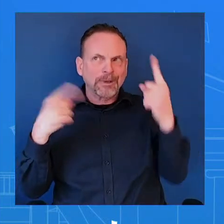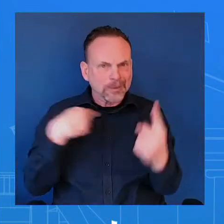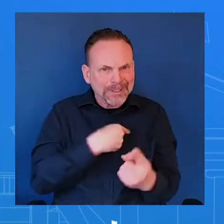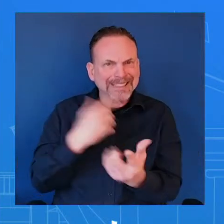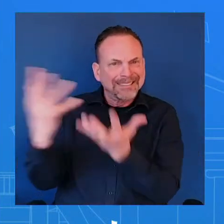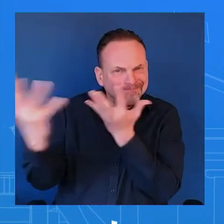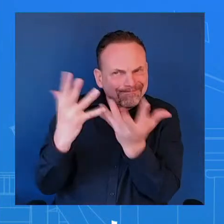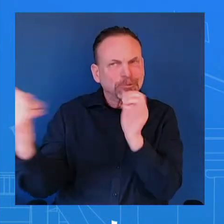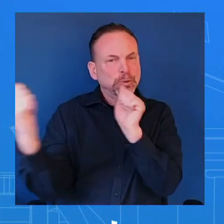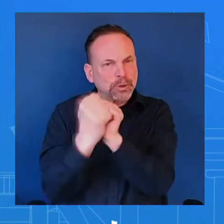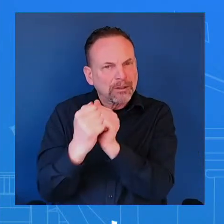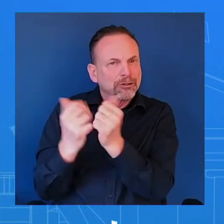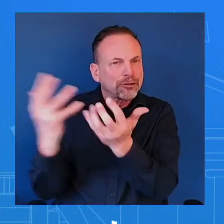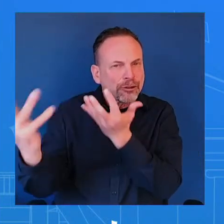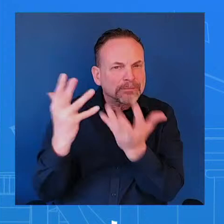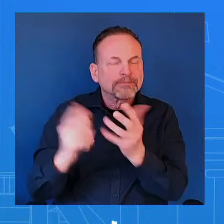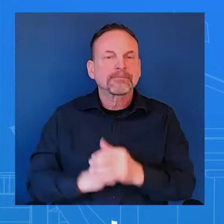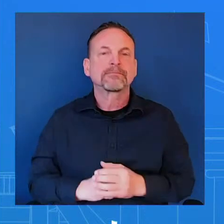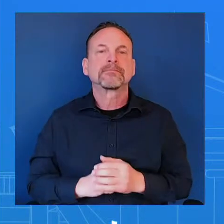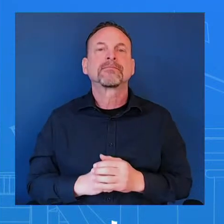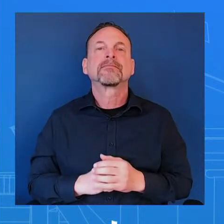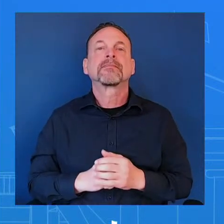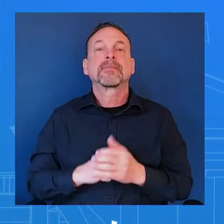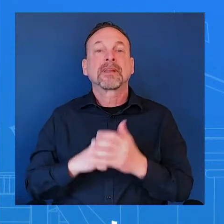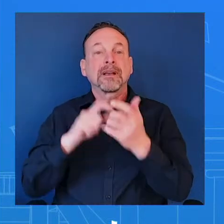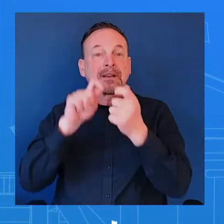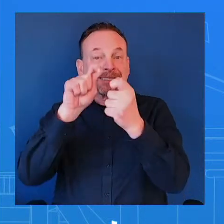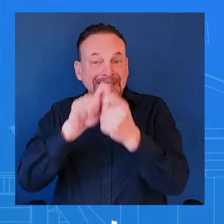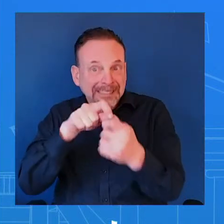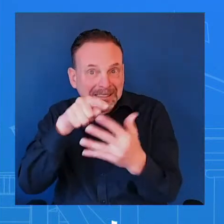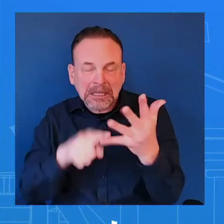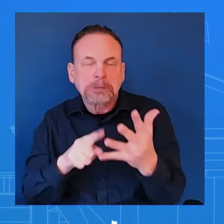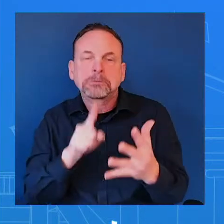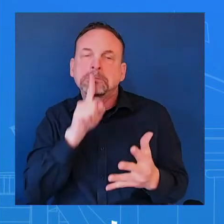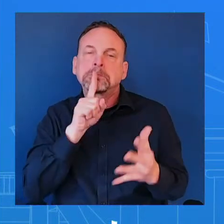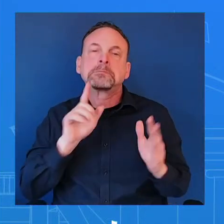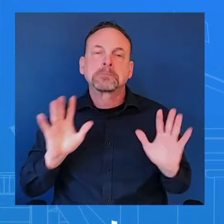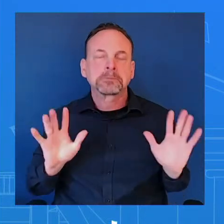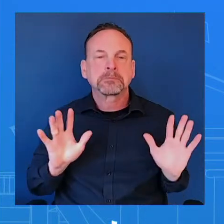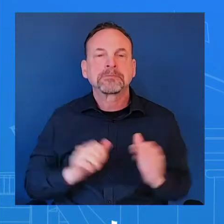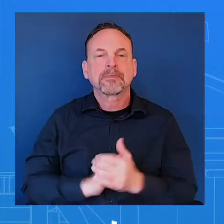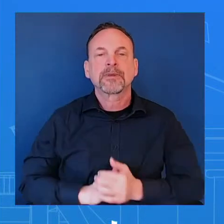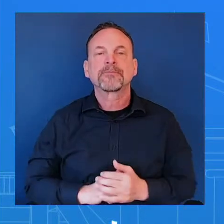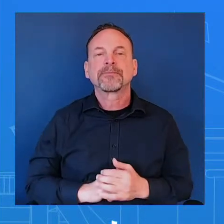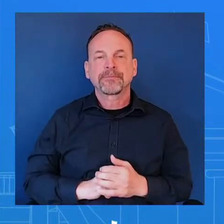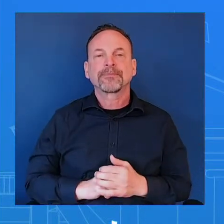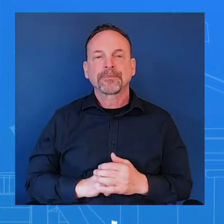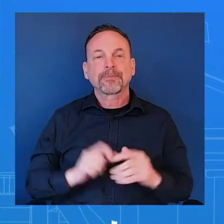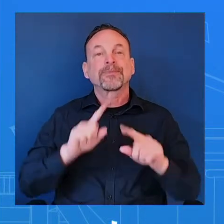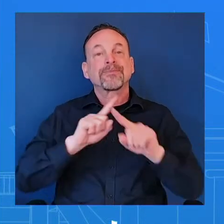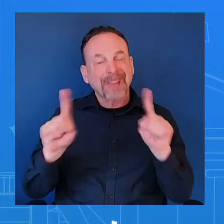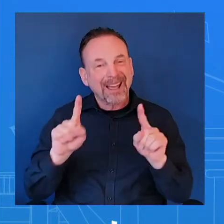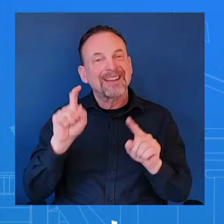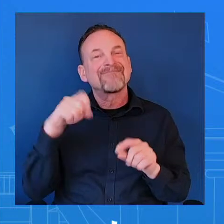As you -- as you heard from us, as you heard from my colleague, there's going to be hopefully next week an in-person meeting,